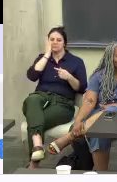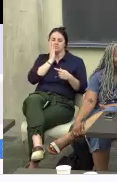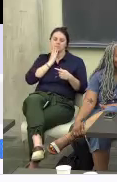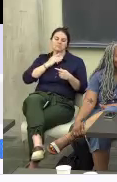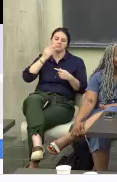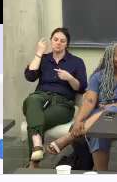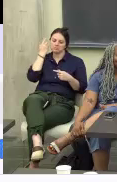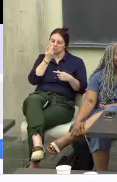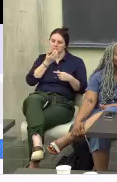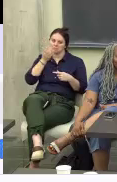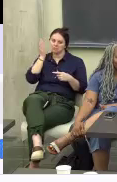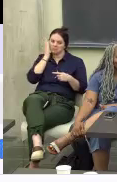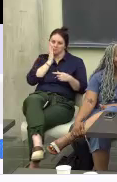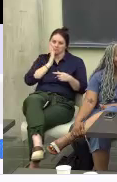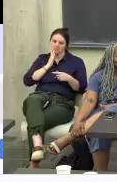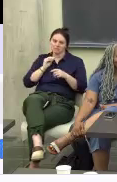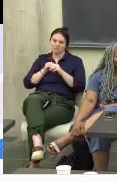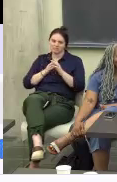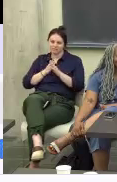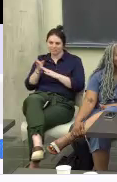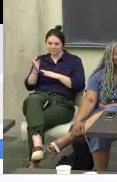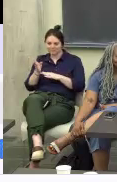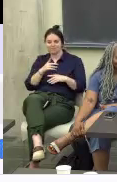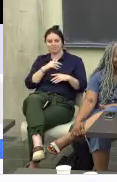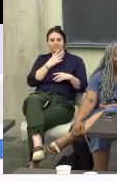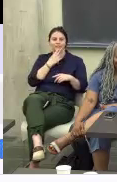And there are brand new people in this field. And where is the middle? Yes,